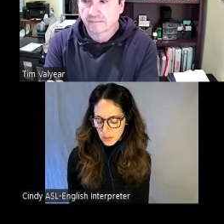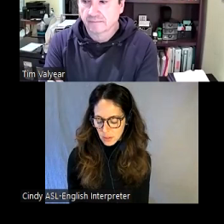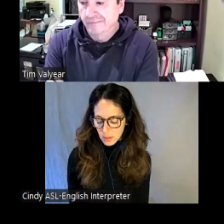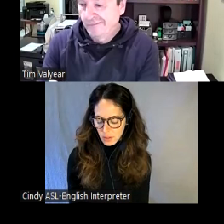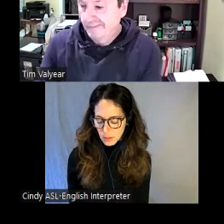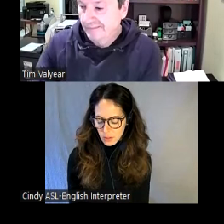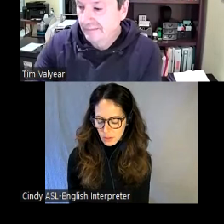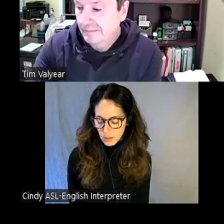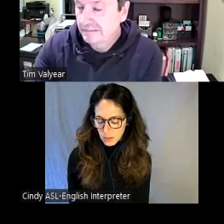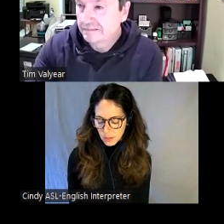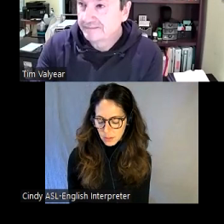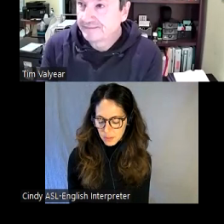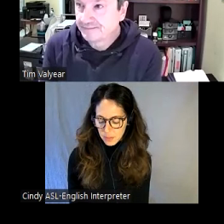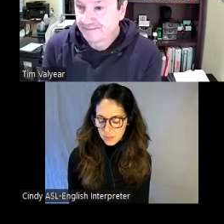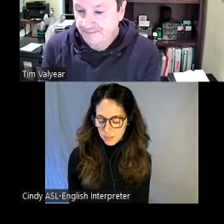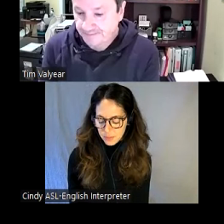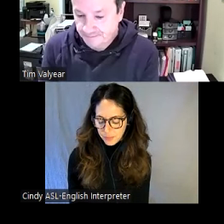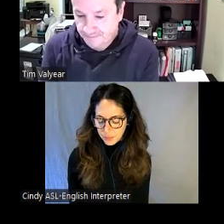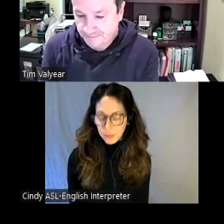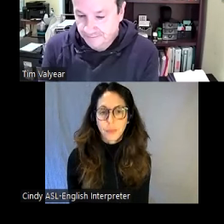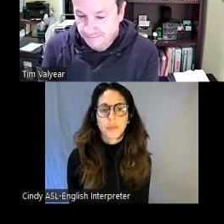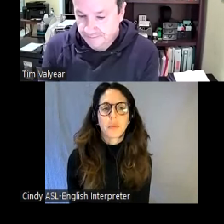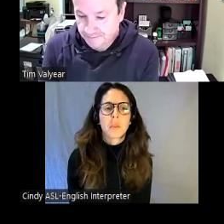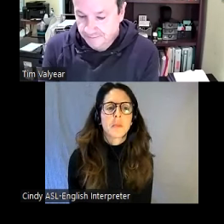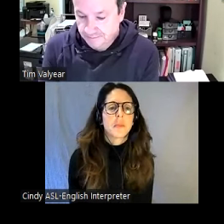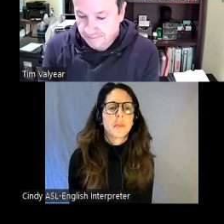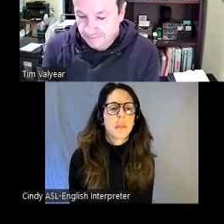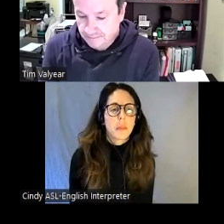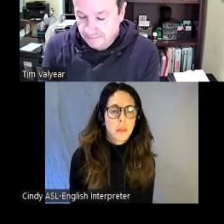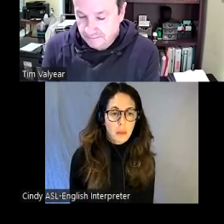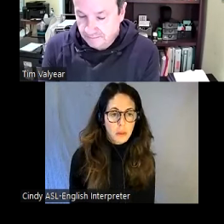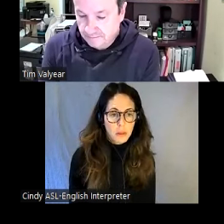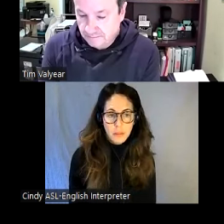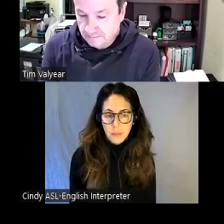just waiting a few minutes until everyone signs